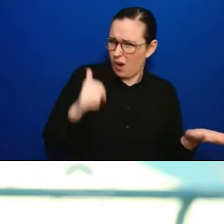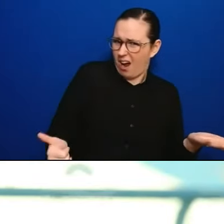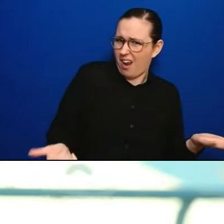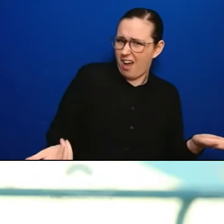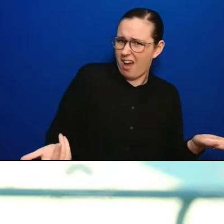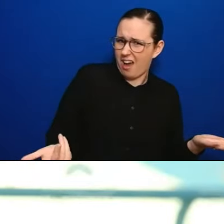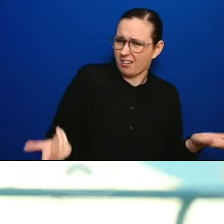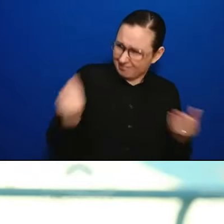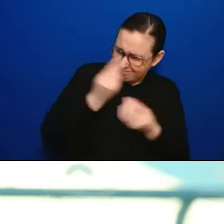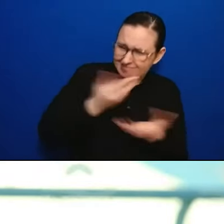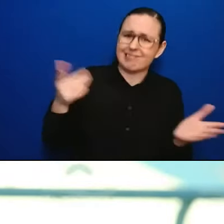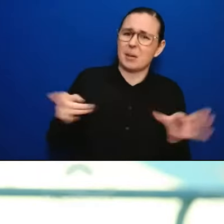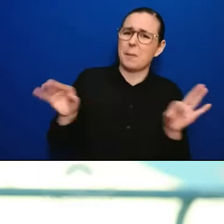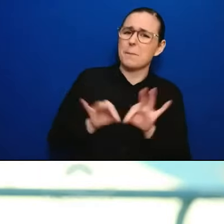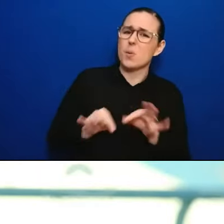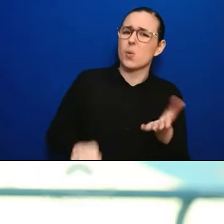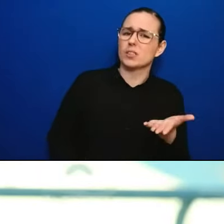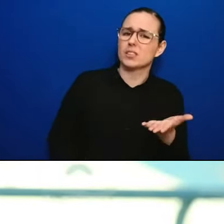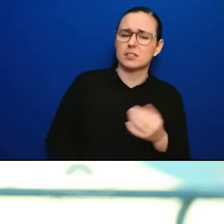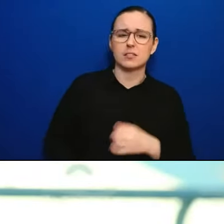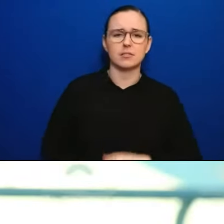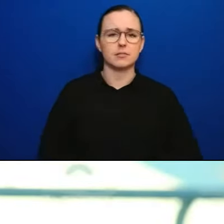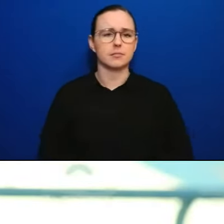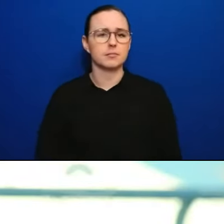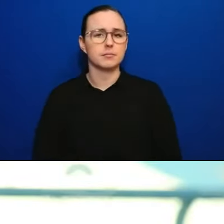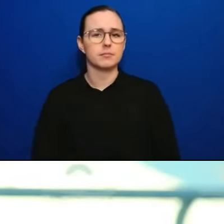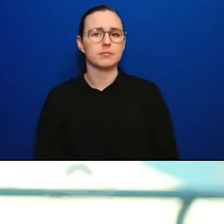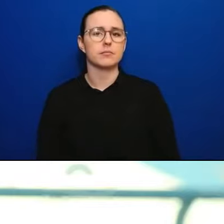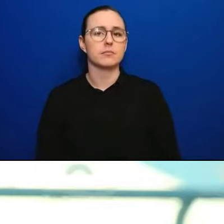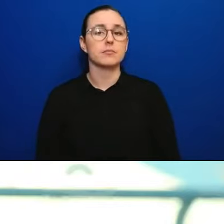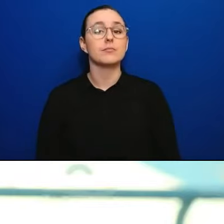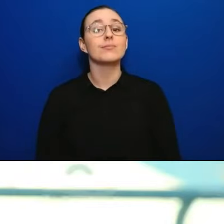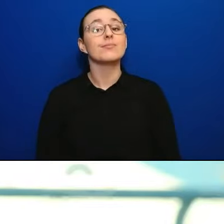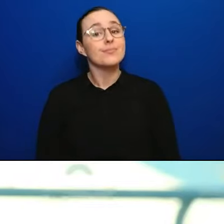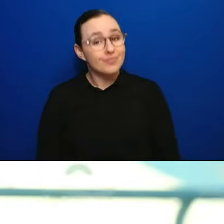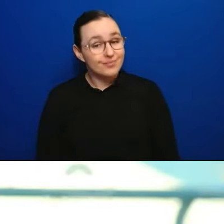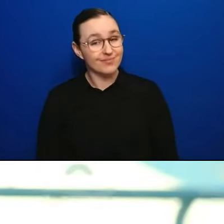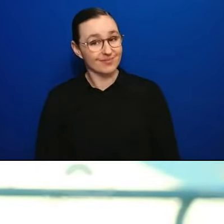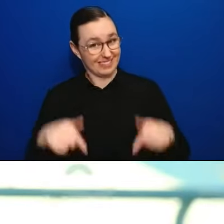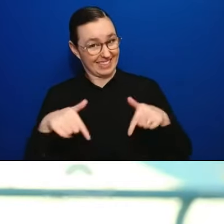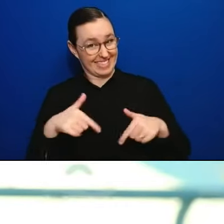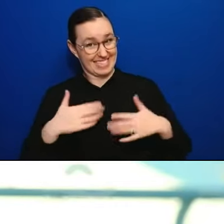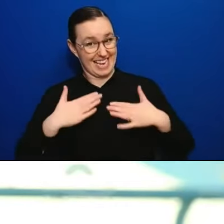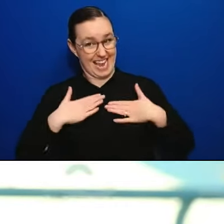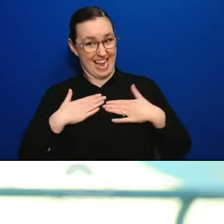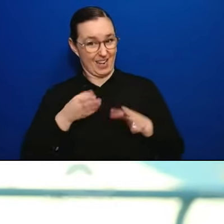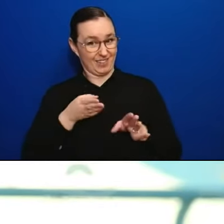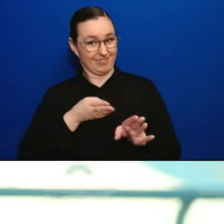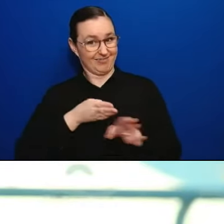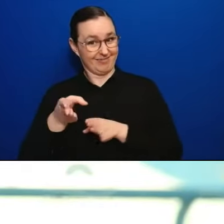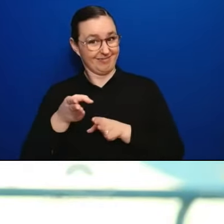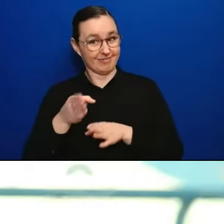declare outbreaks and decide protocols for handling that and leave that to the discretion of medical health officers.